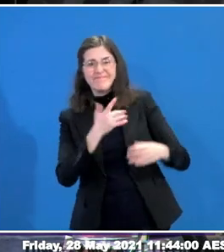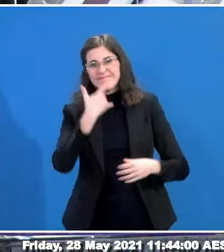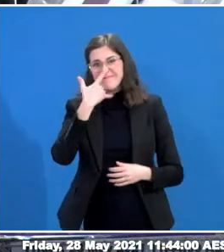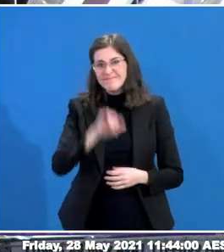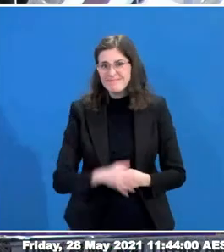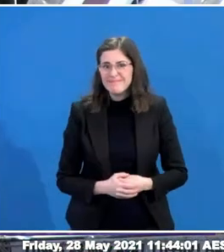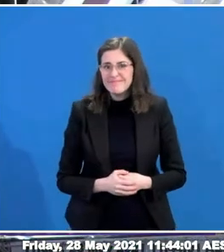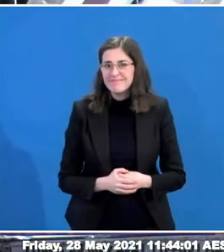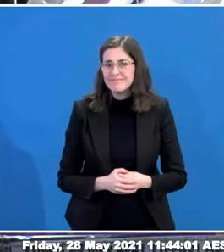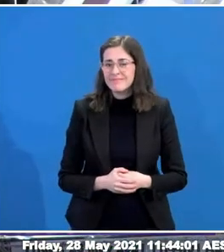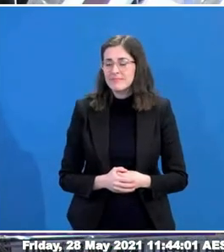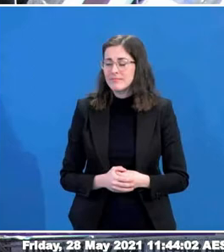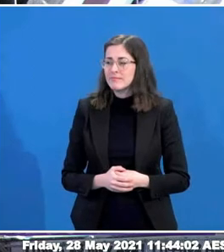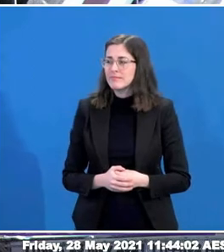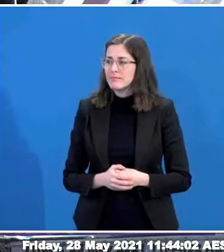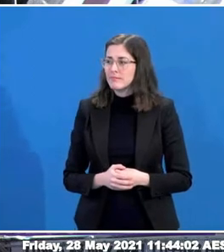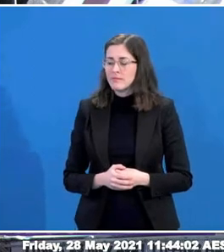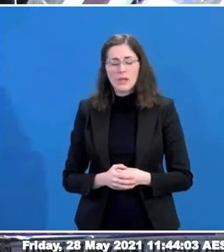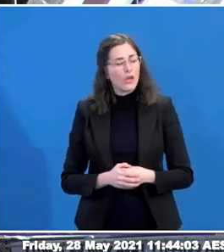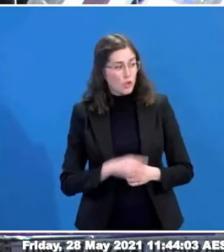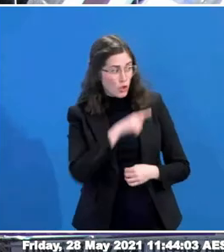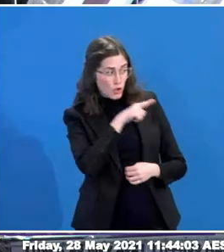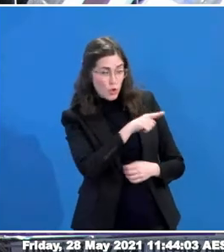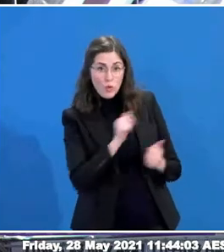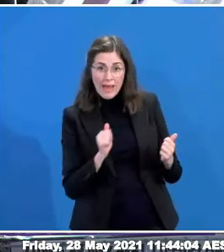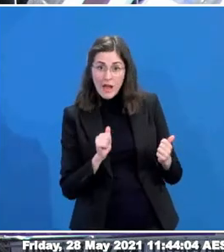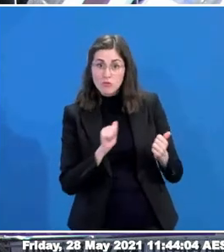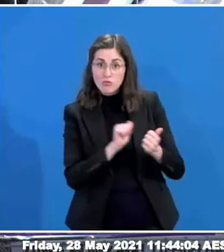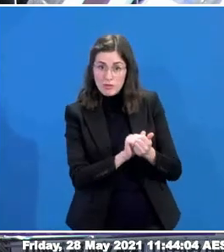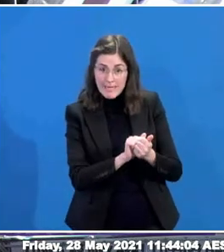Do you accept this proposition: that if a person is